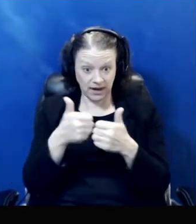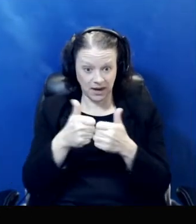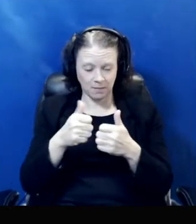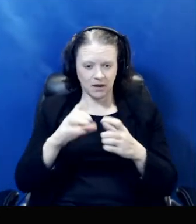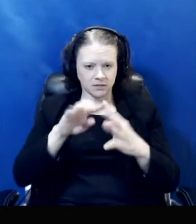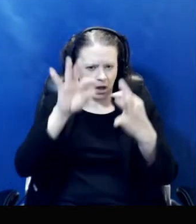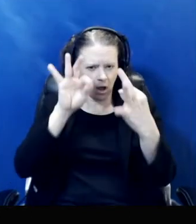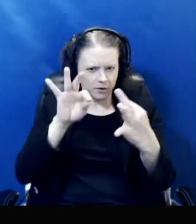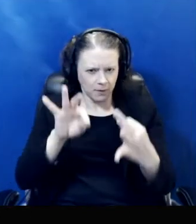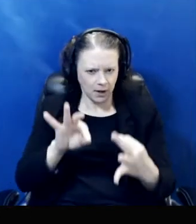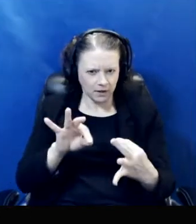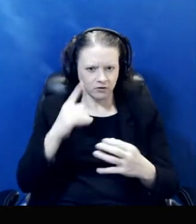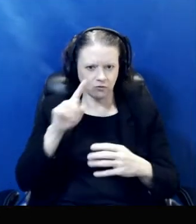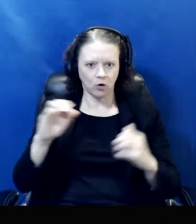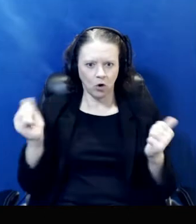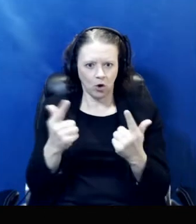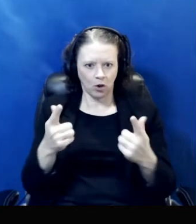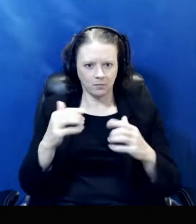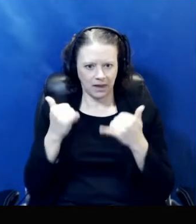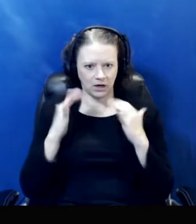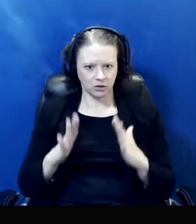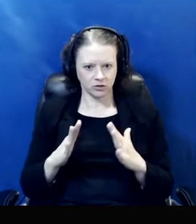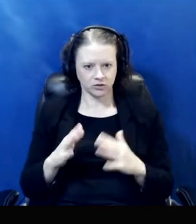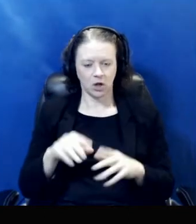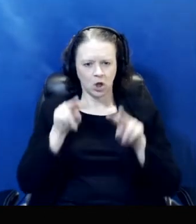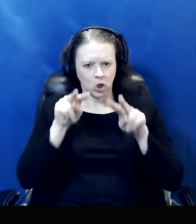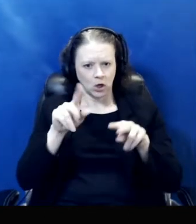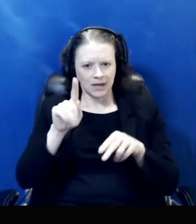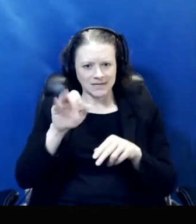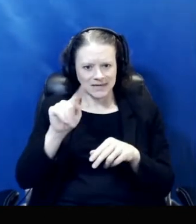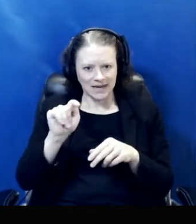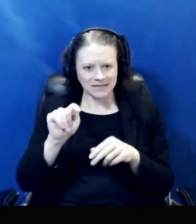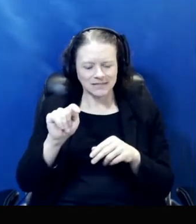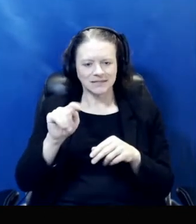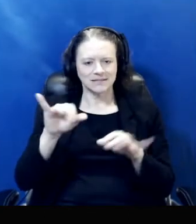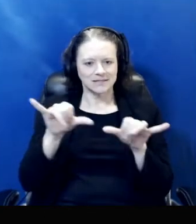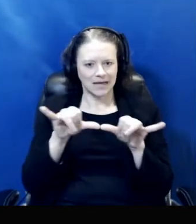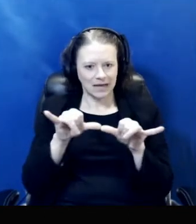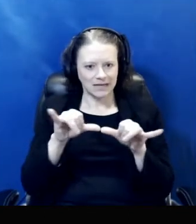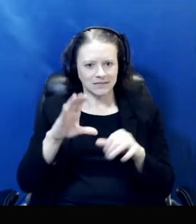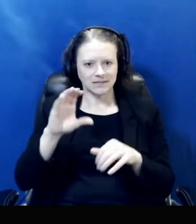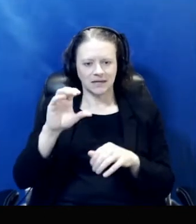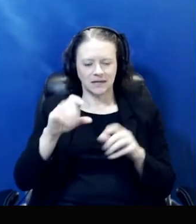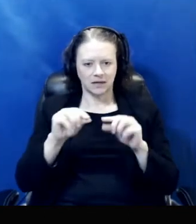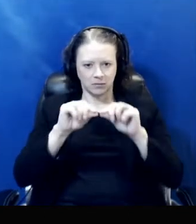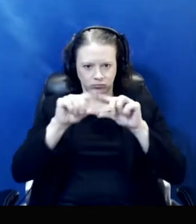the text scaling and style configuration options. So just by reading the goal statement alone,